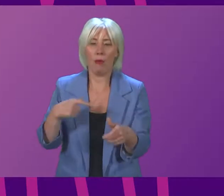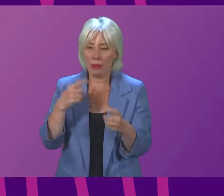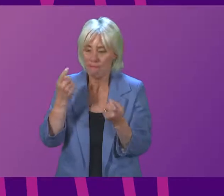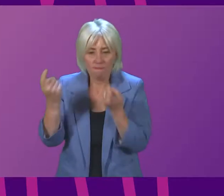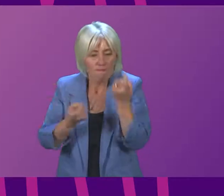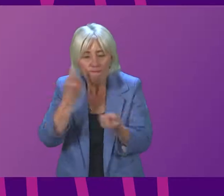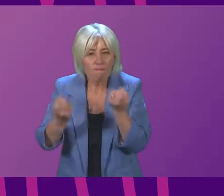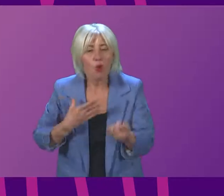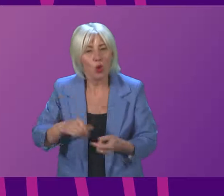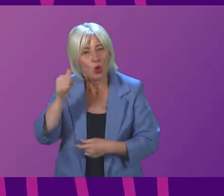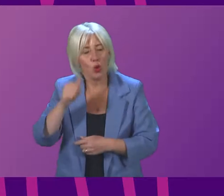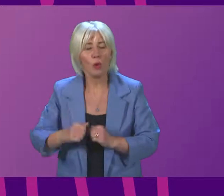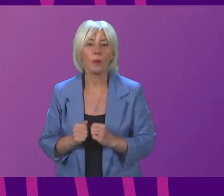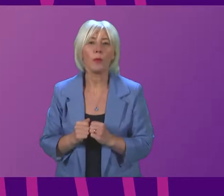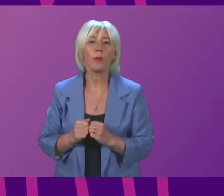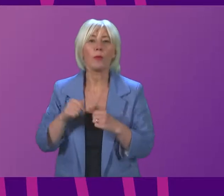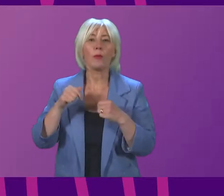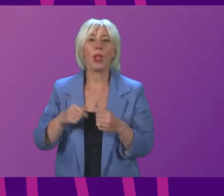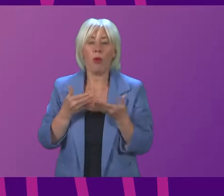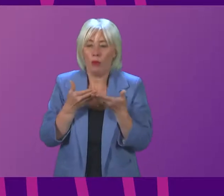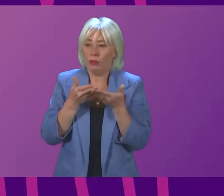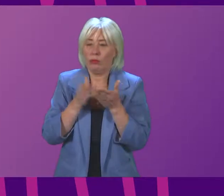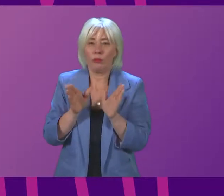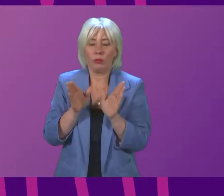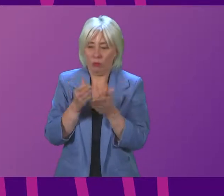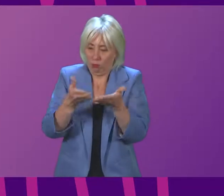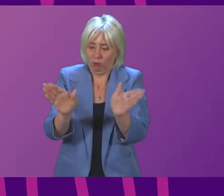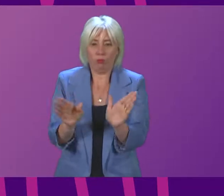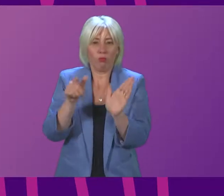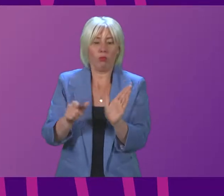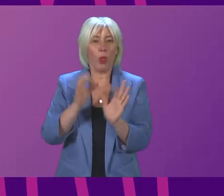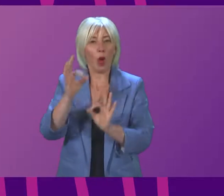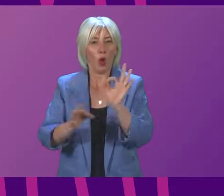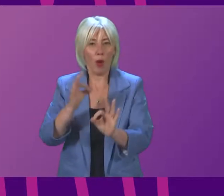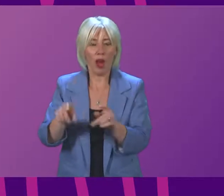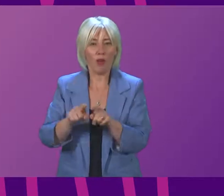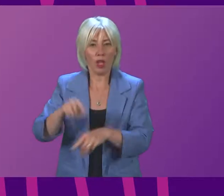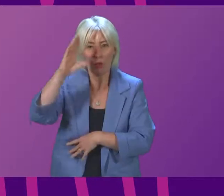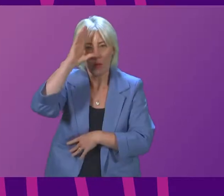In the statement, I will outline the scope of the inquiry and I will inform Parliament about the appointment of a chair to lead it.